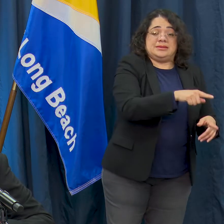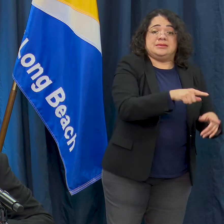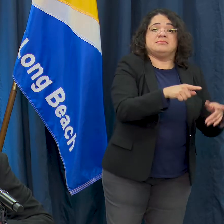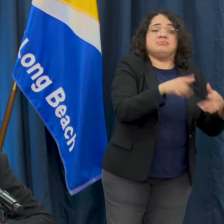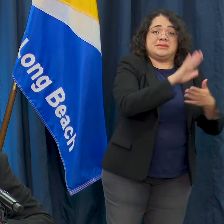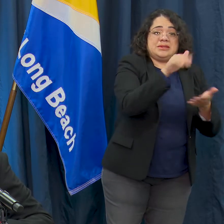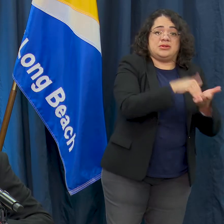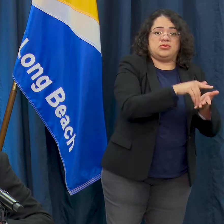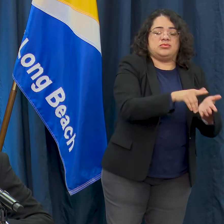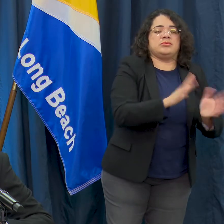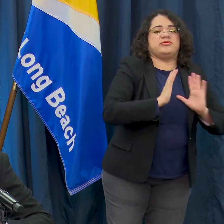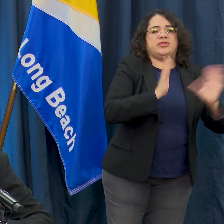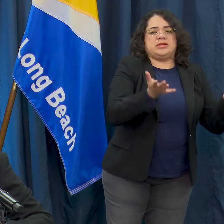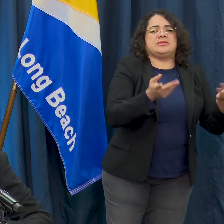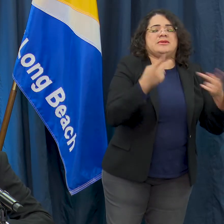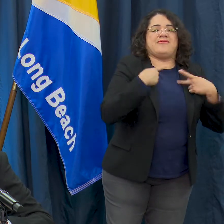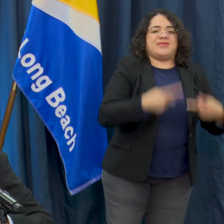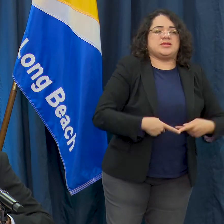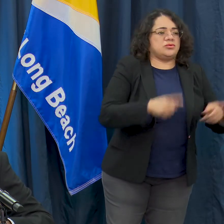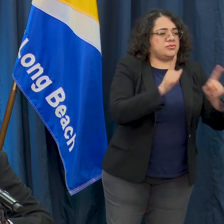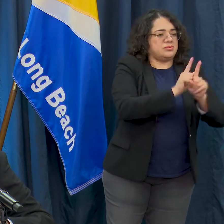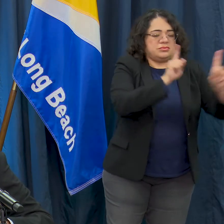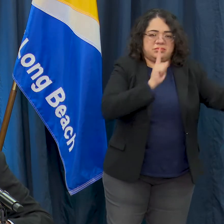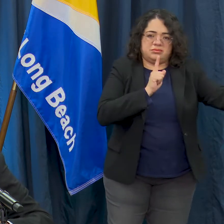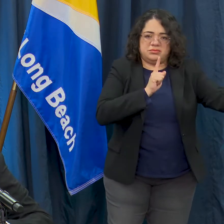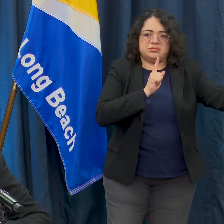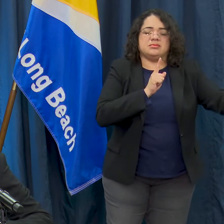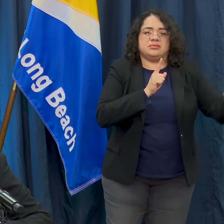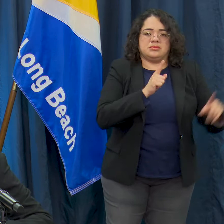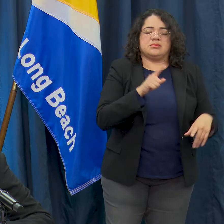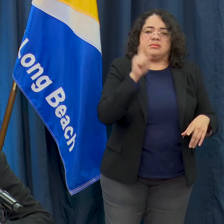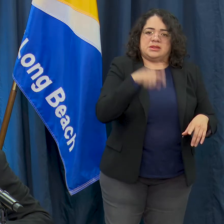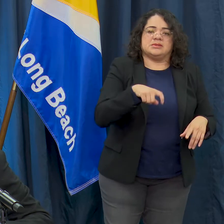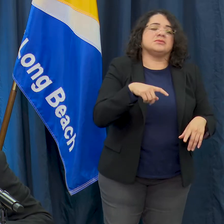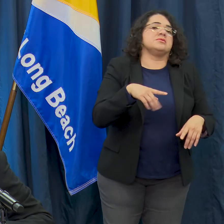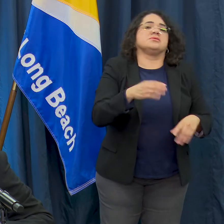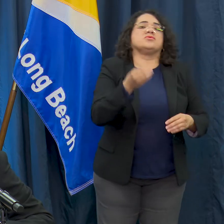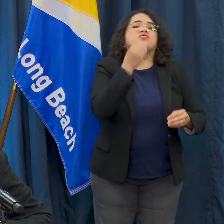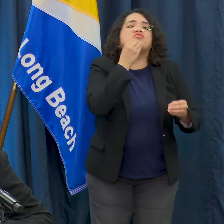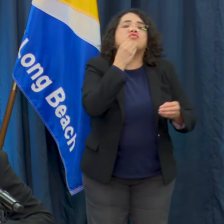protocols and any restaurants or concessions are take out and really